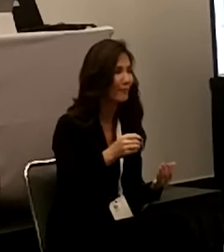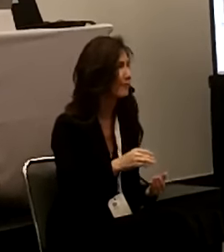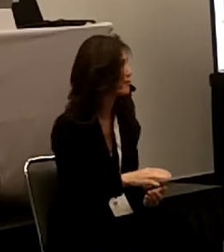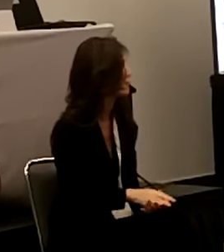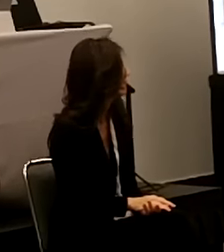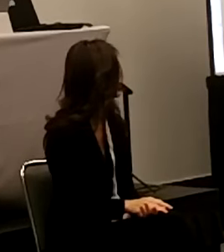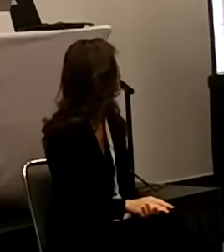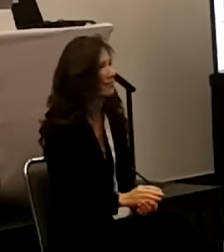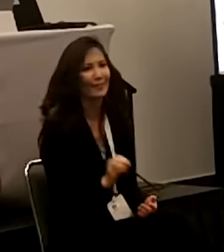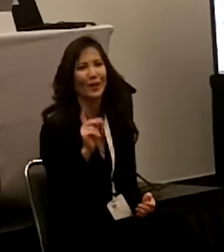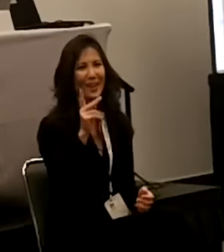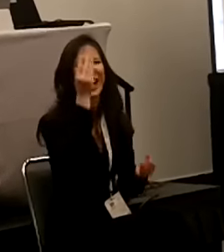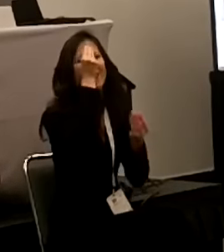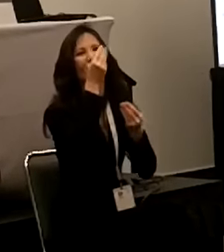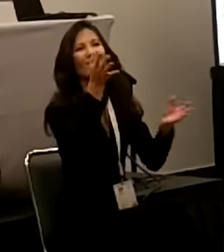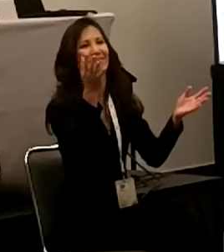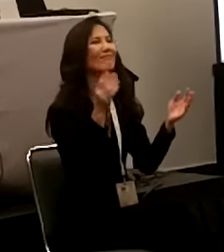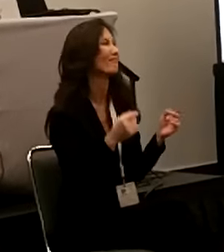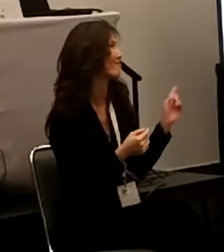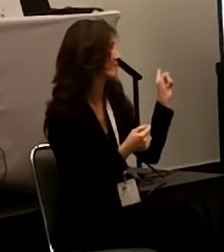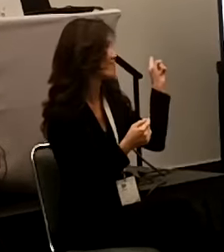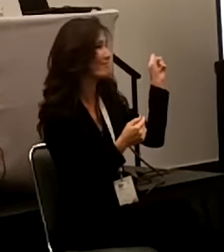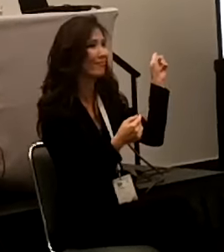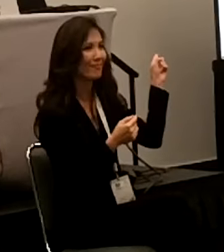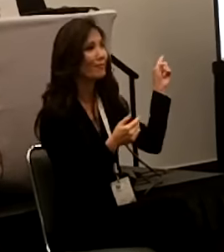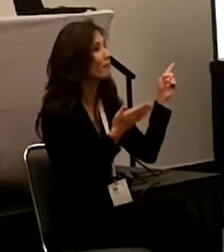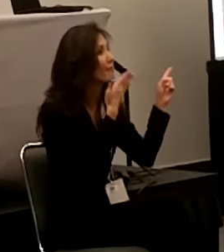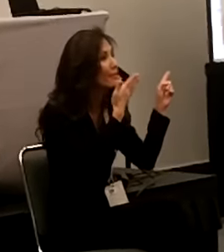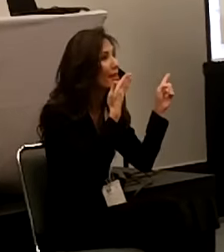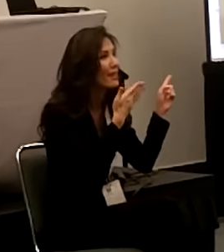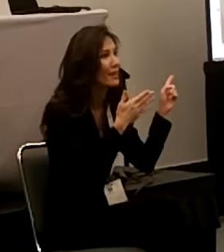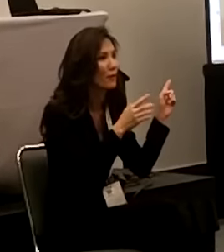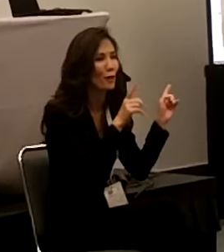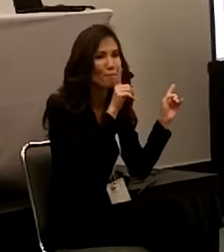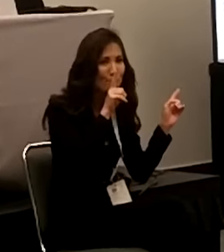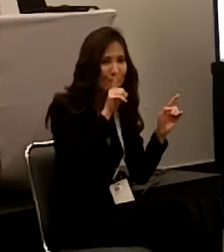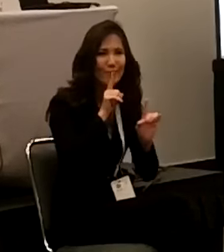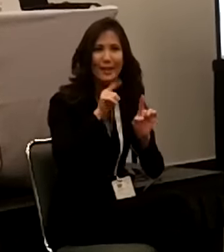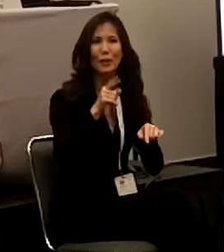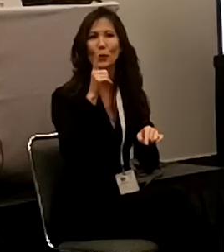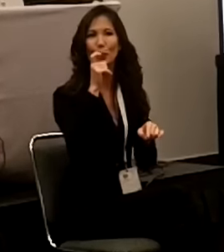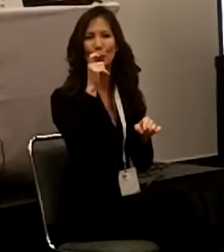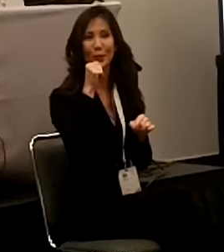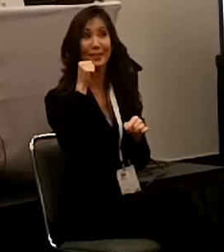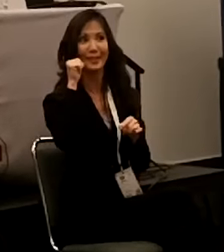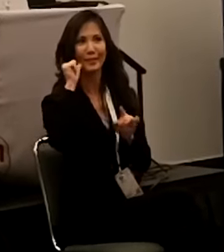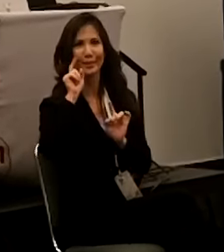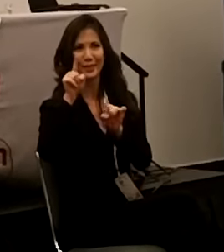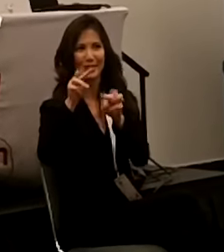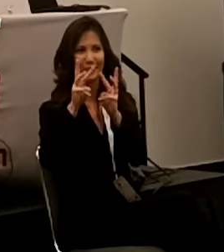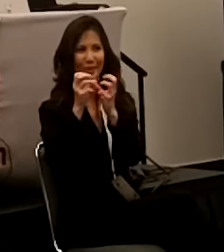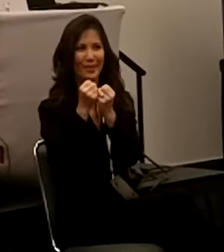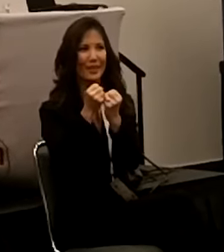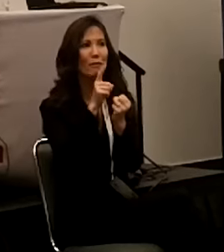Okay. We're gonna tell you what it was. Thank you for not telling the answers right away, whoever went to the workshop yesterday.